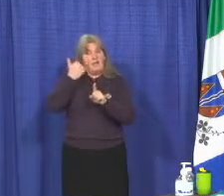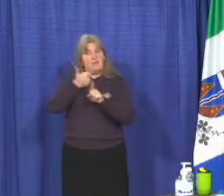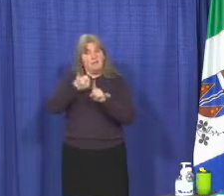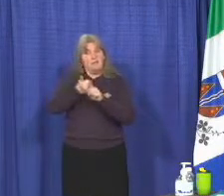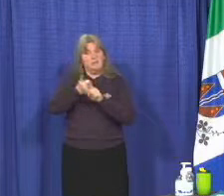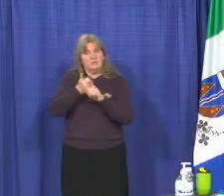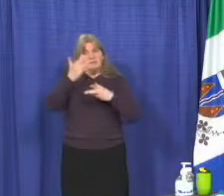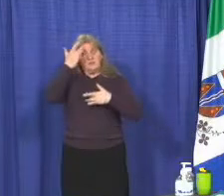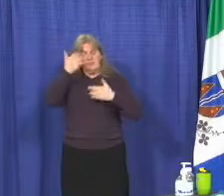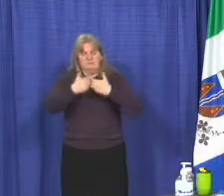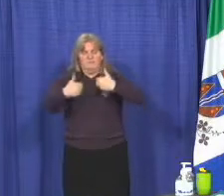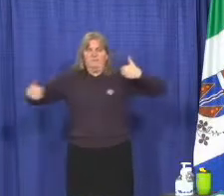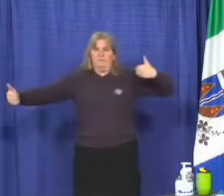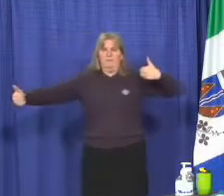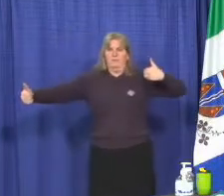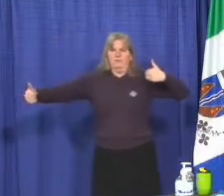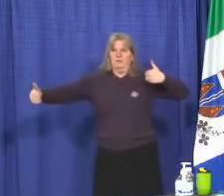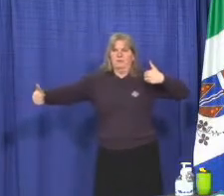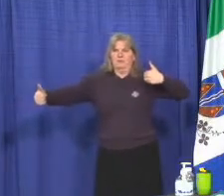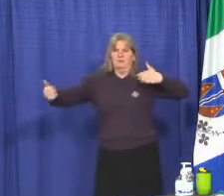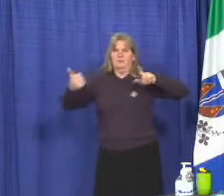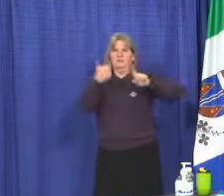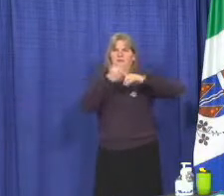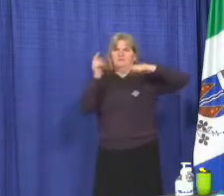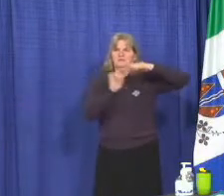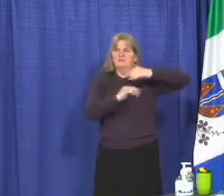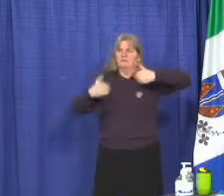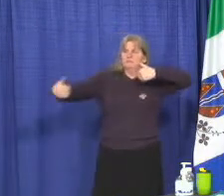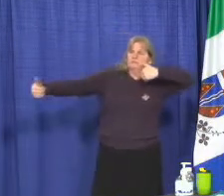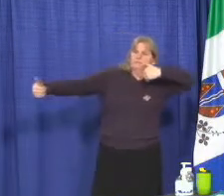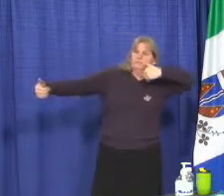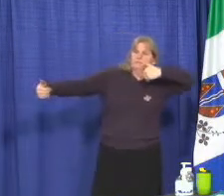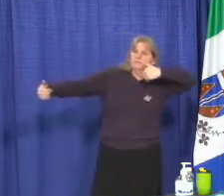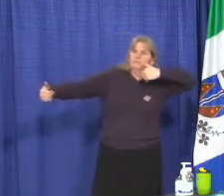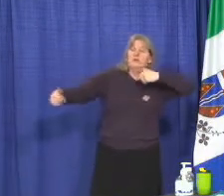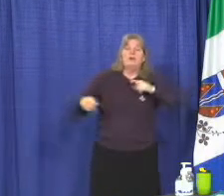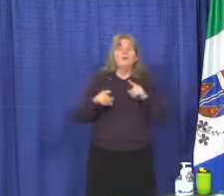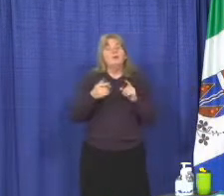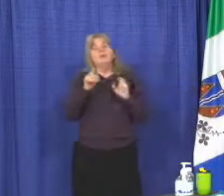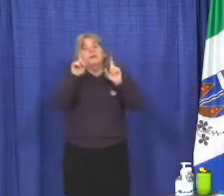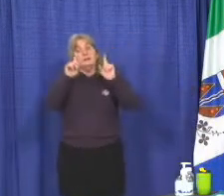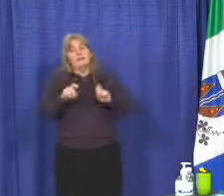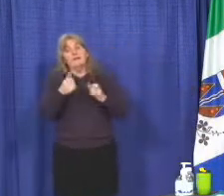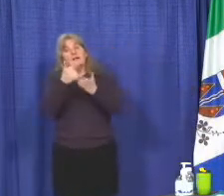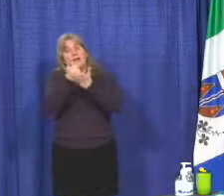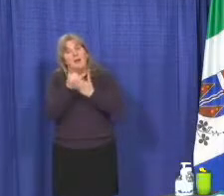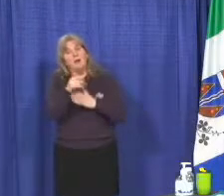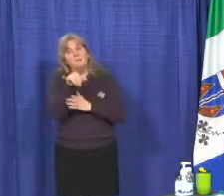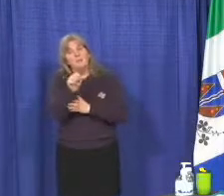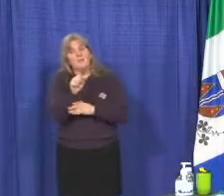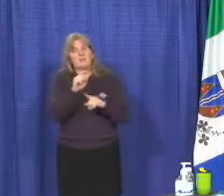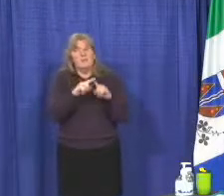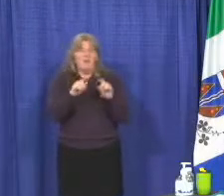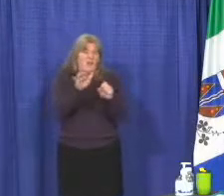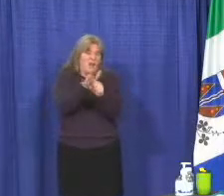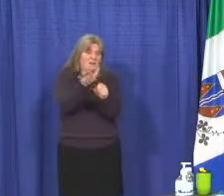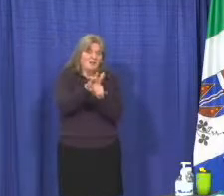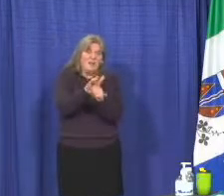others. Testing can help but it's clearly not a sufficient method